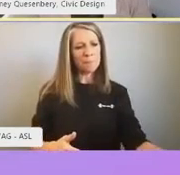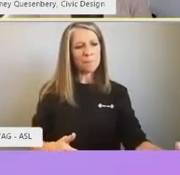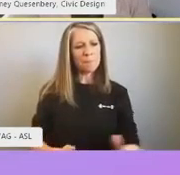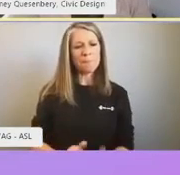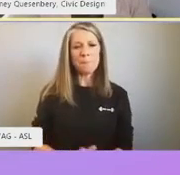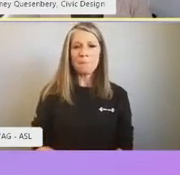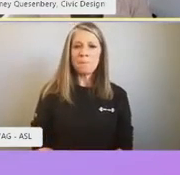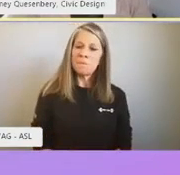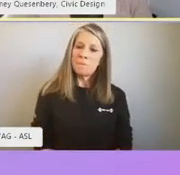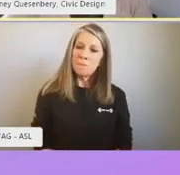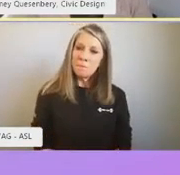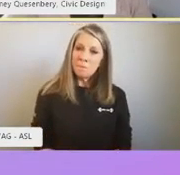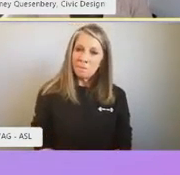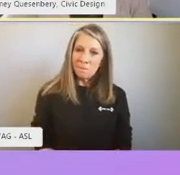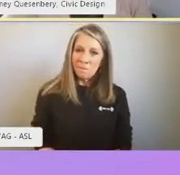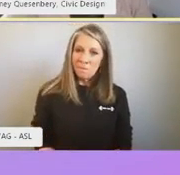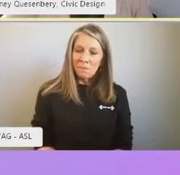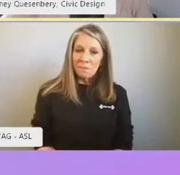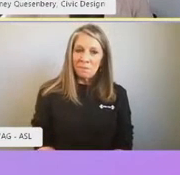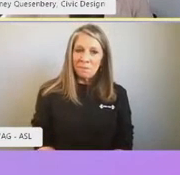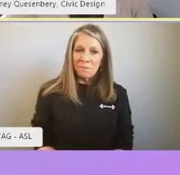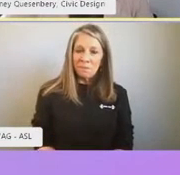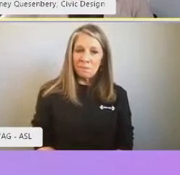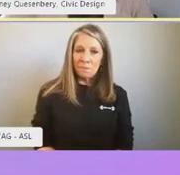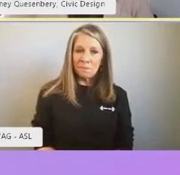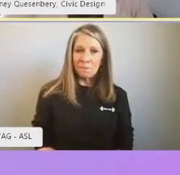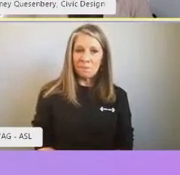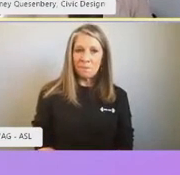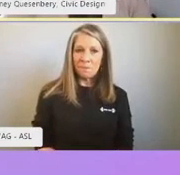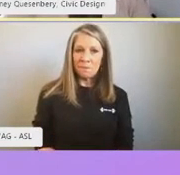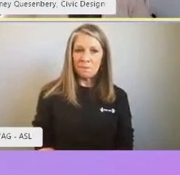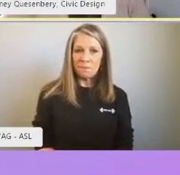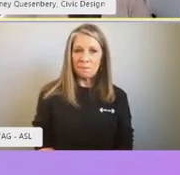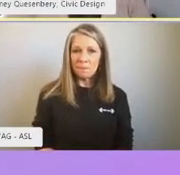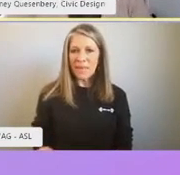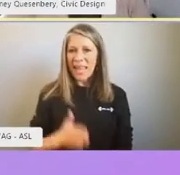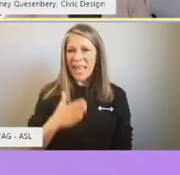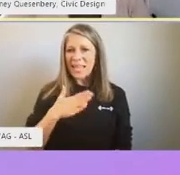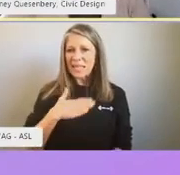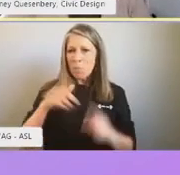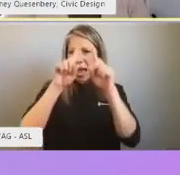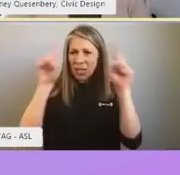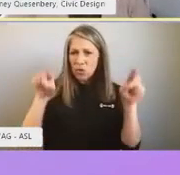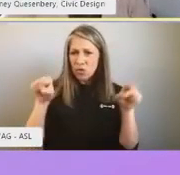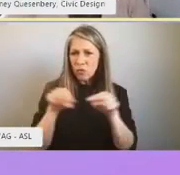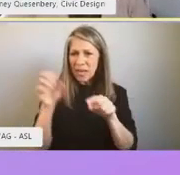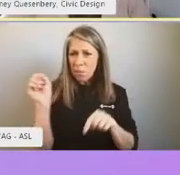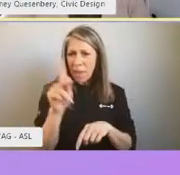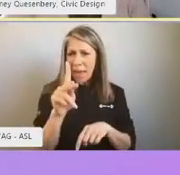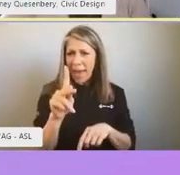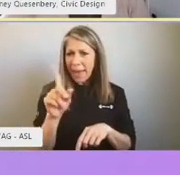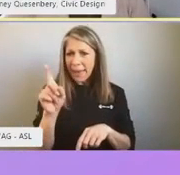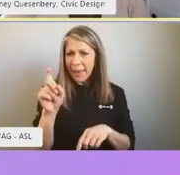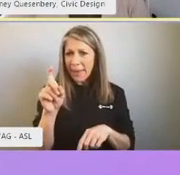I'm sorry, I've just completely messed this up.